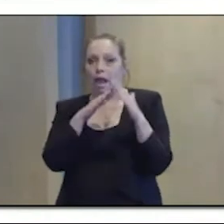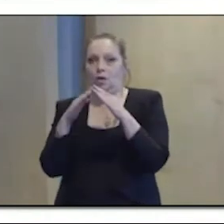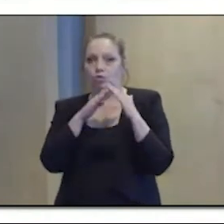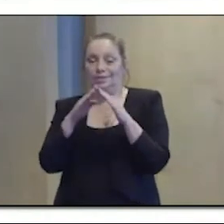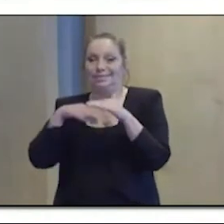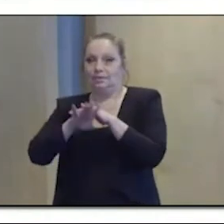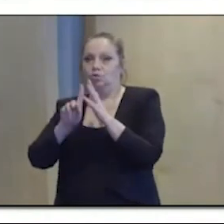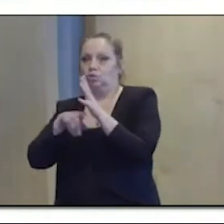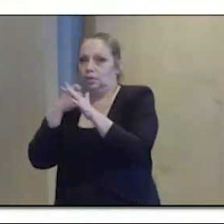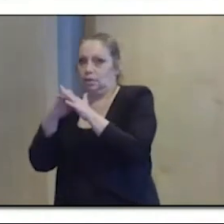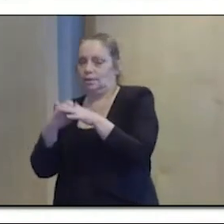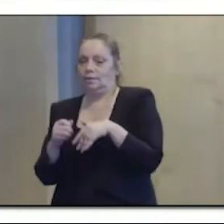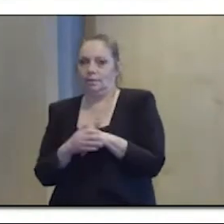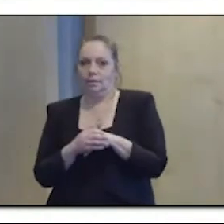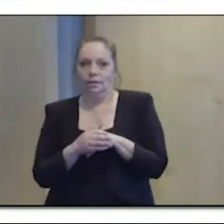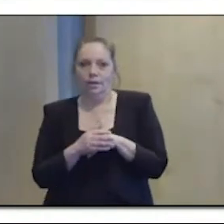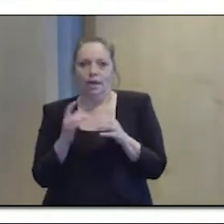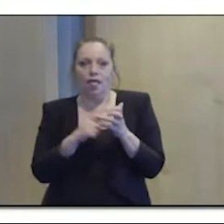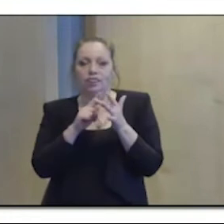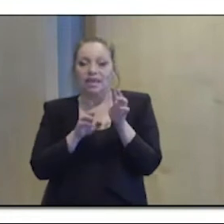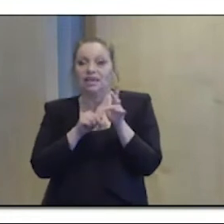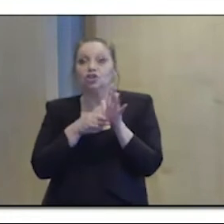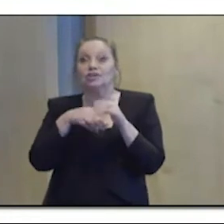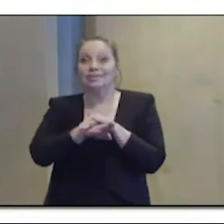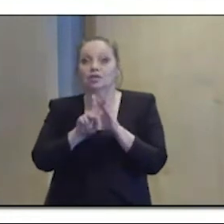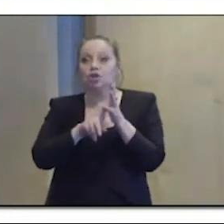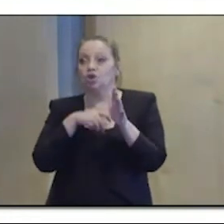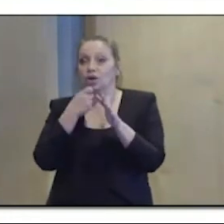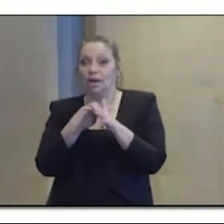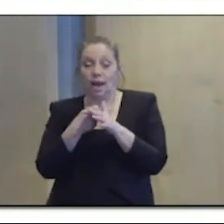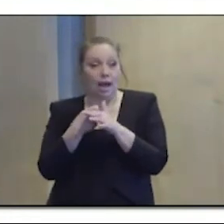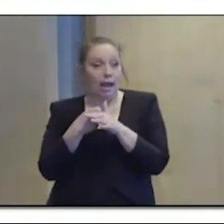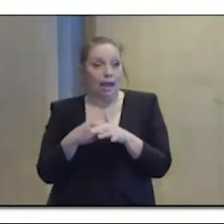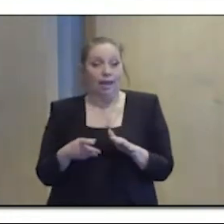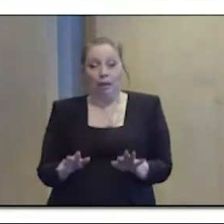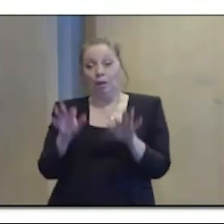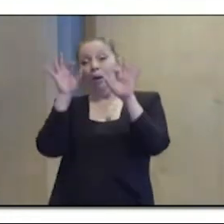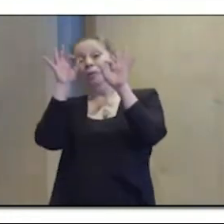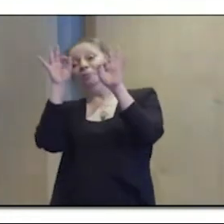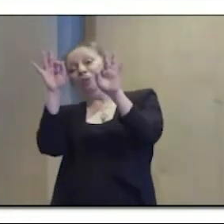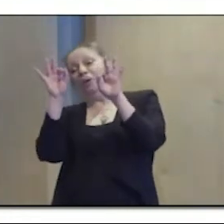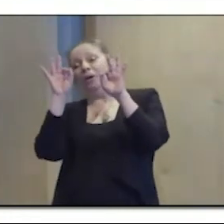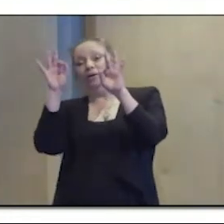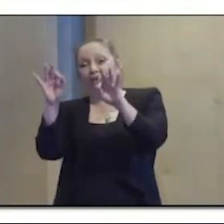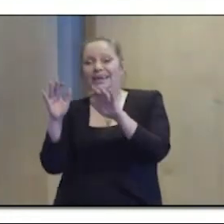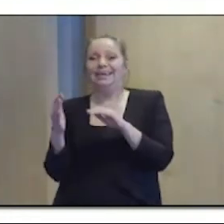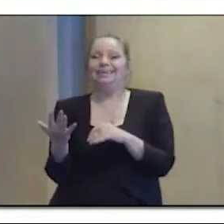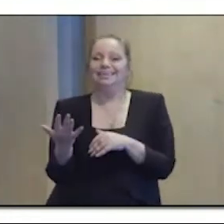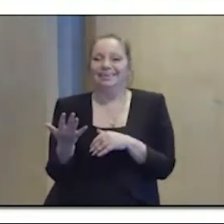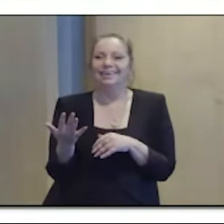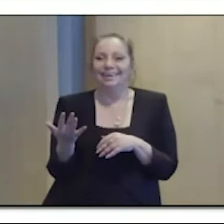even though the conditions in the UK are not exactly ideal at 52 degrees north compared to